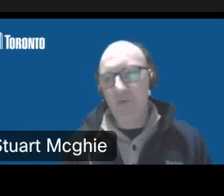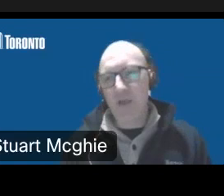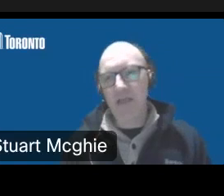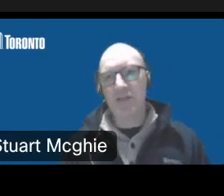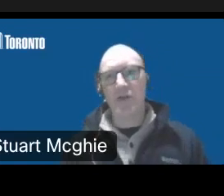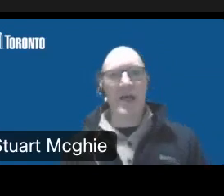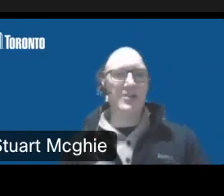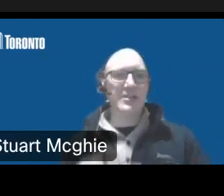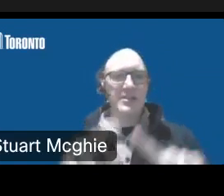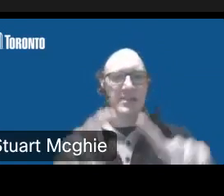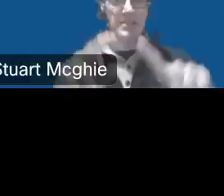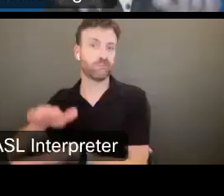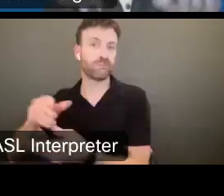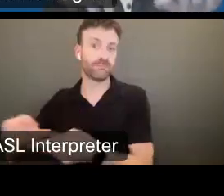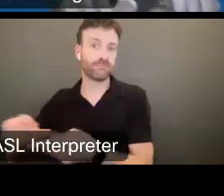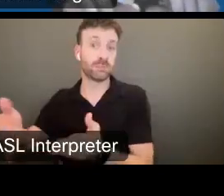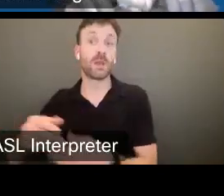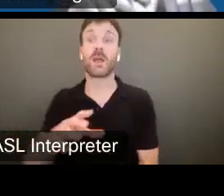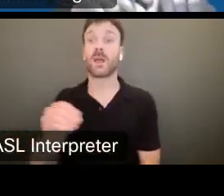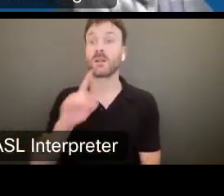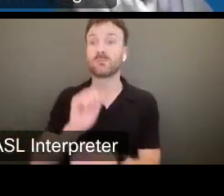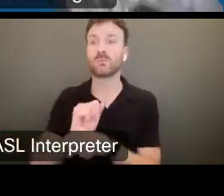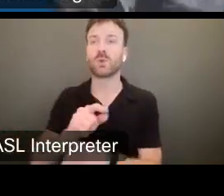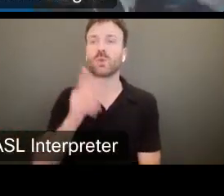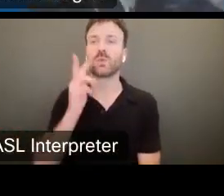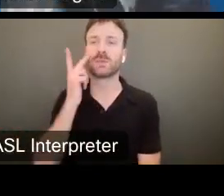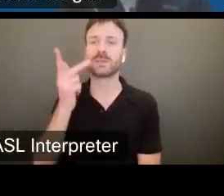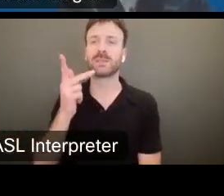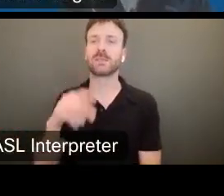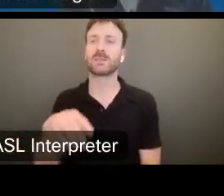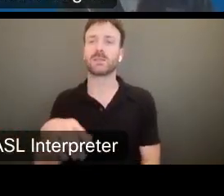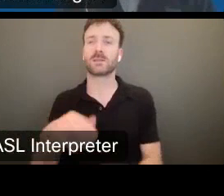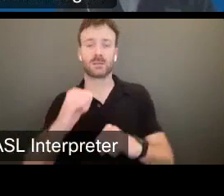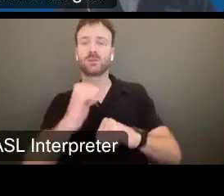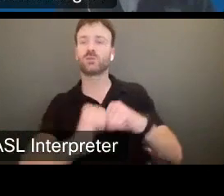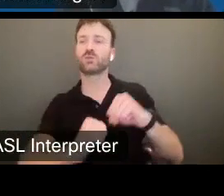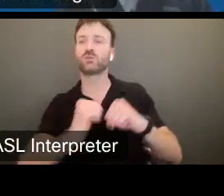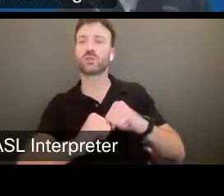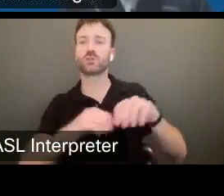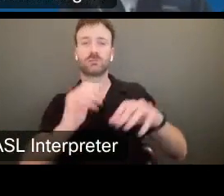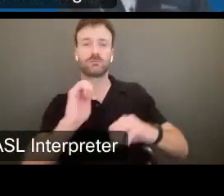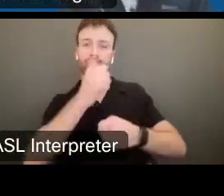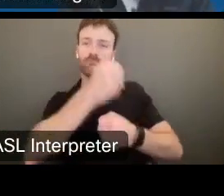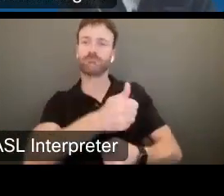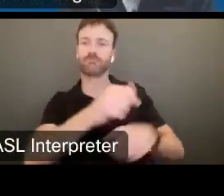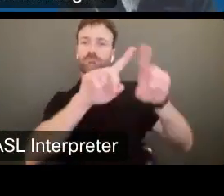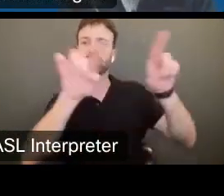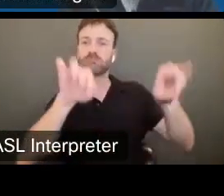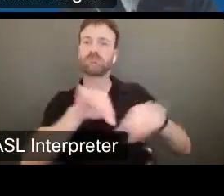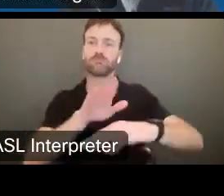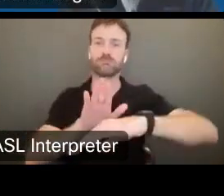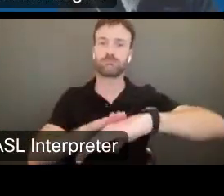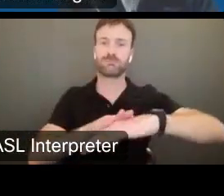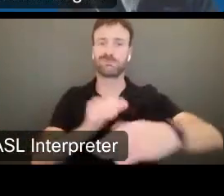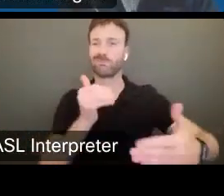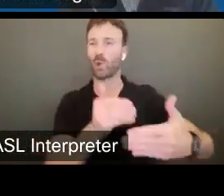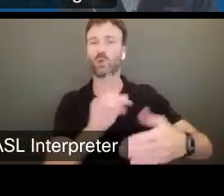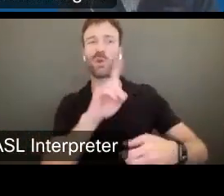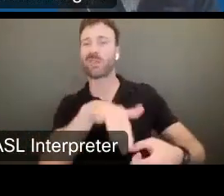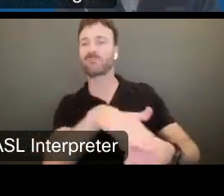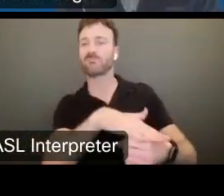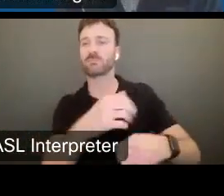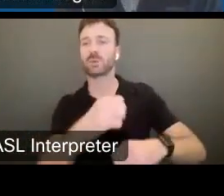you'll actually see construction advisory boards posted near the proposed construction site.